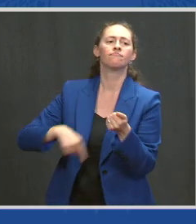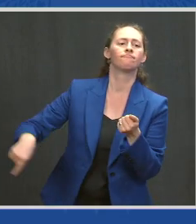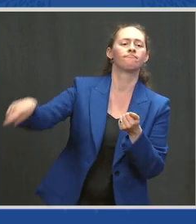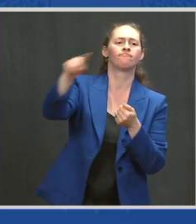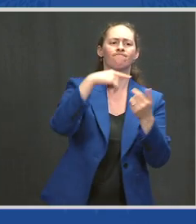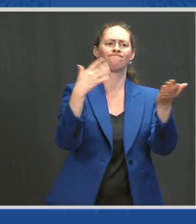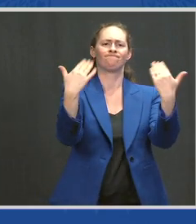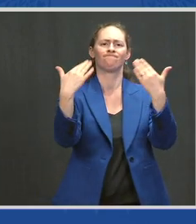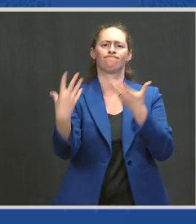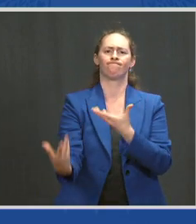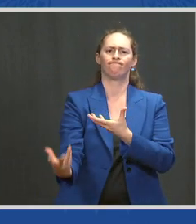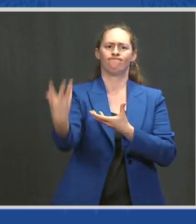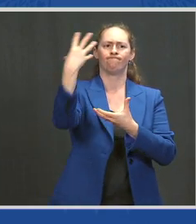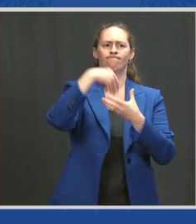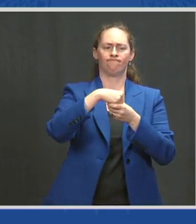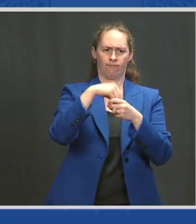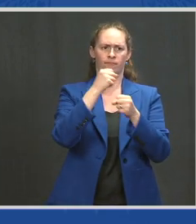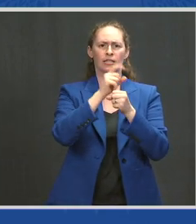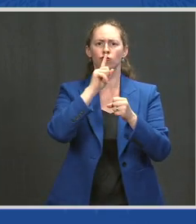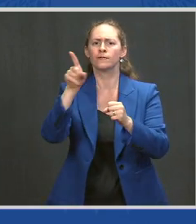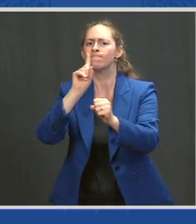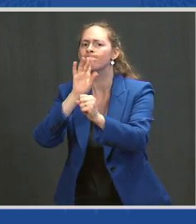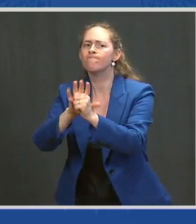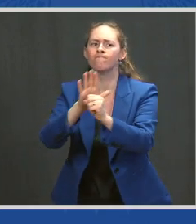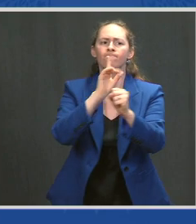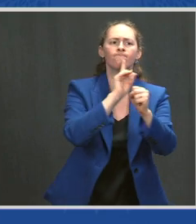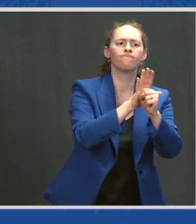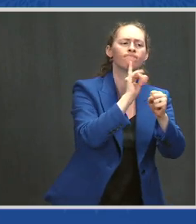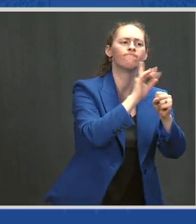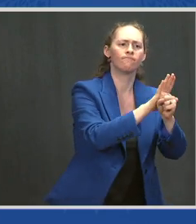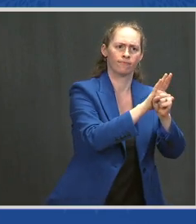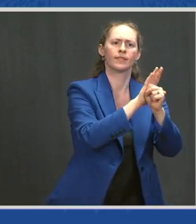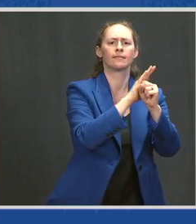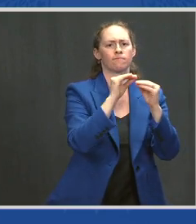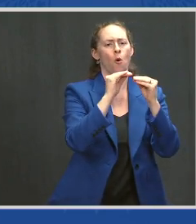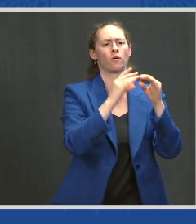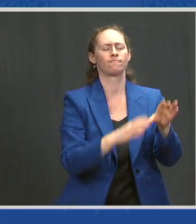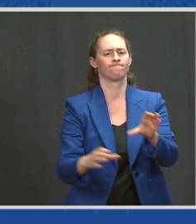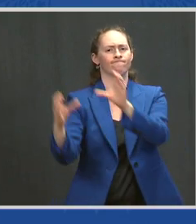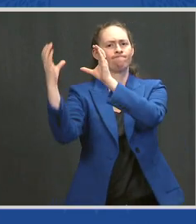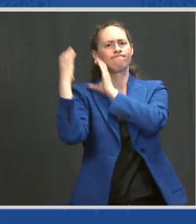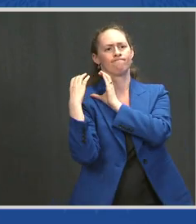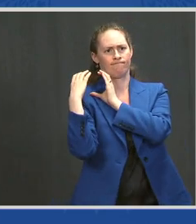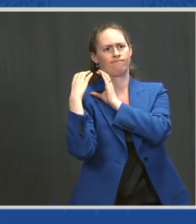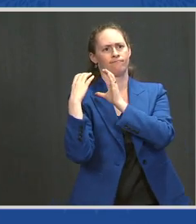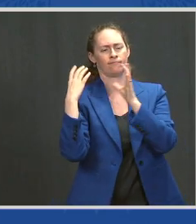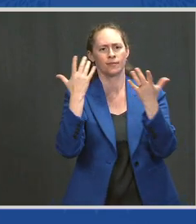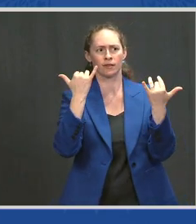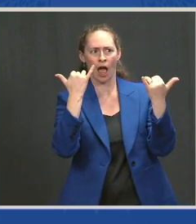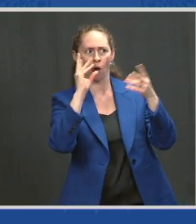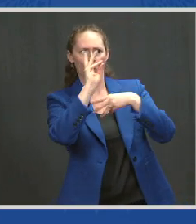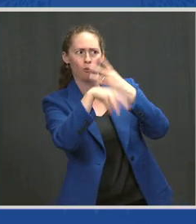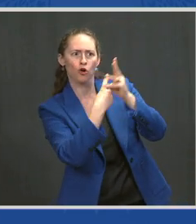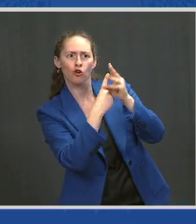concerted commitments to take on the biggest challenges our world faces. And now we've established a clear basis